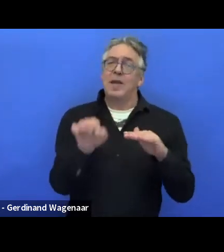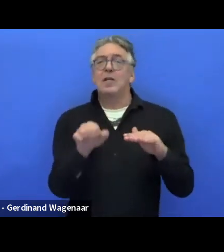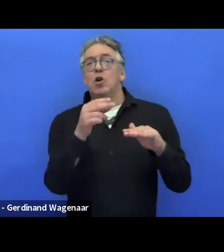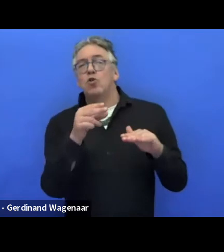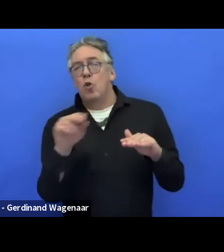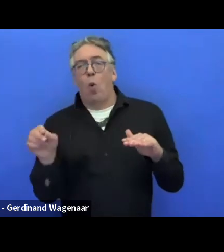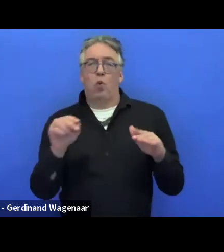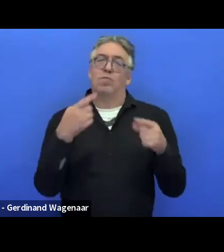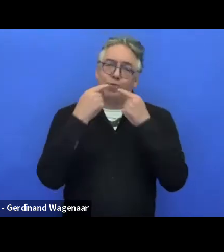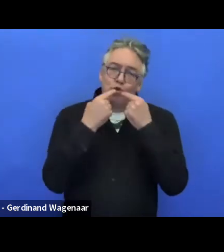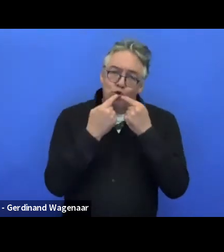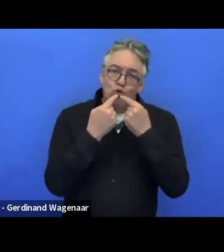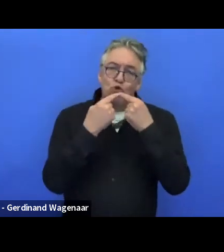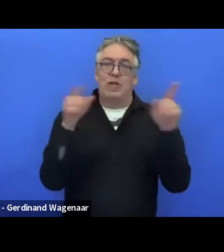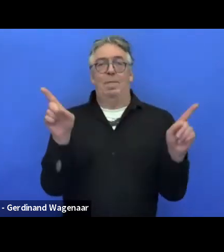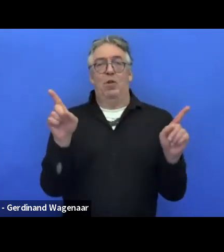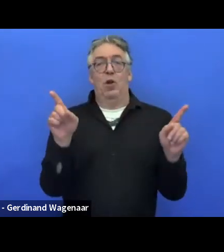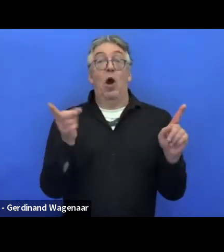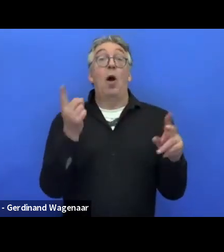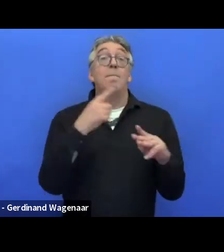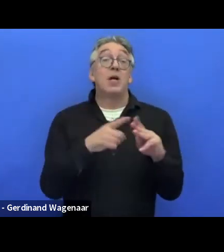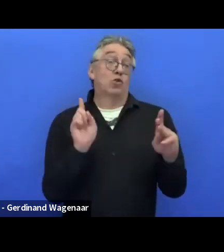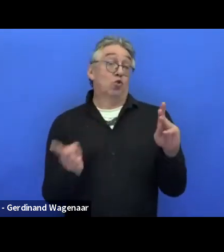to provide feedback in order to improve the system further.